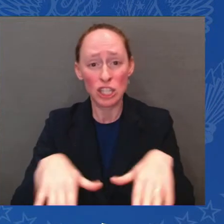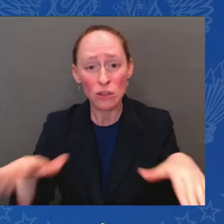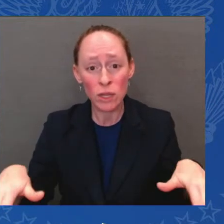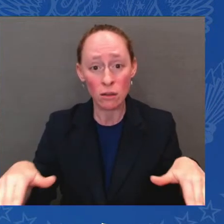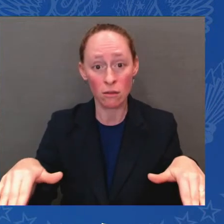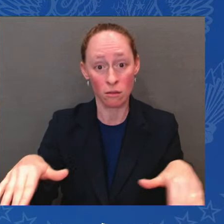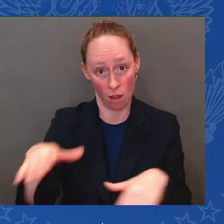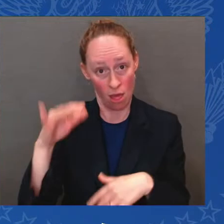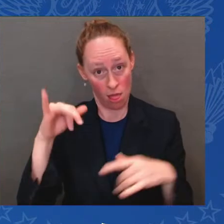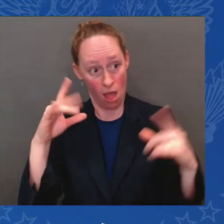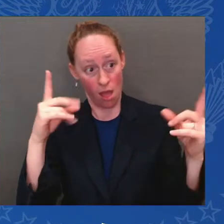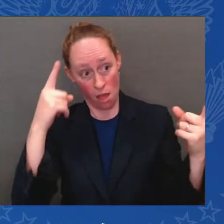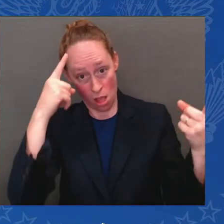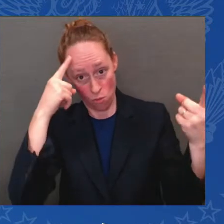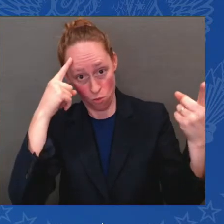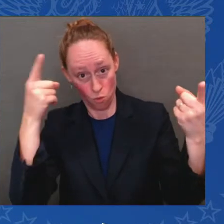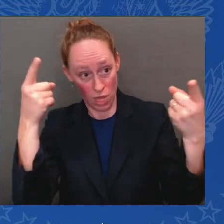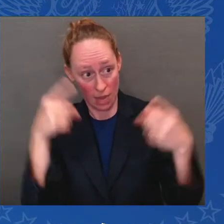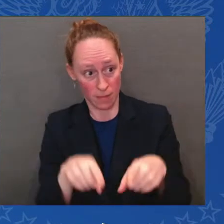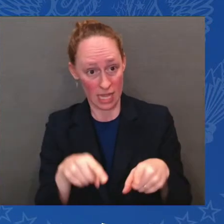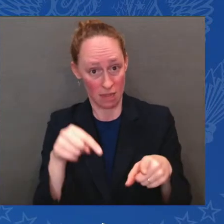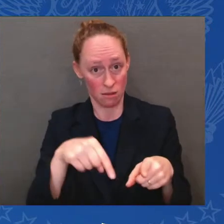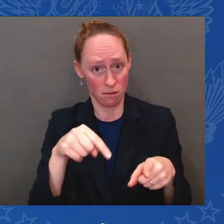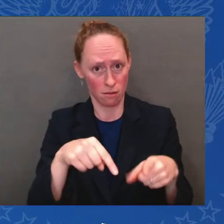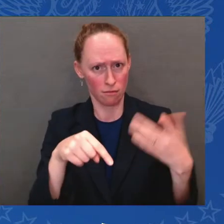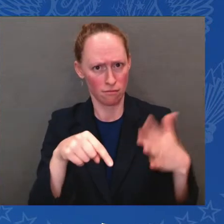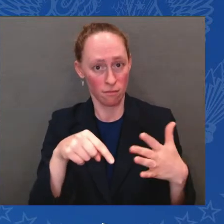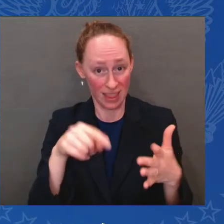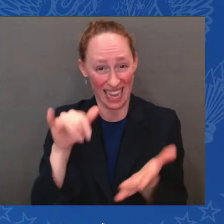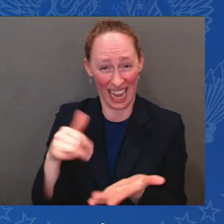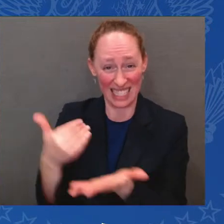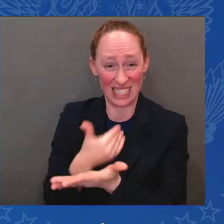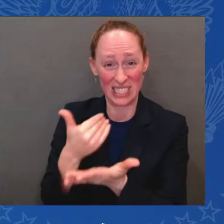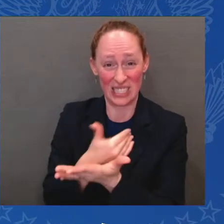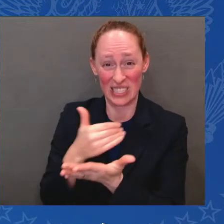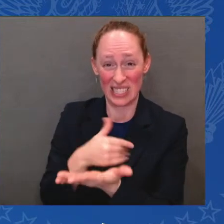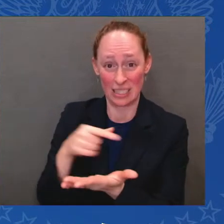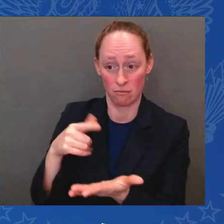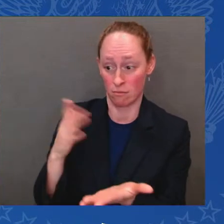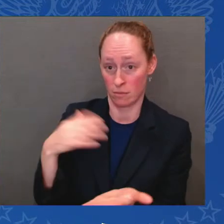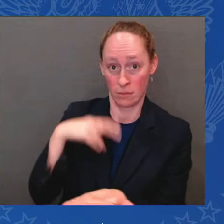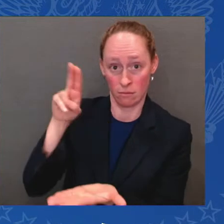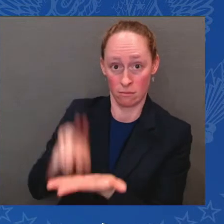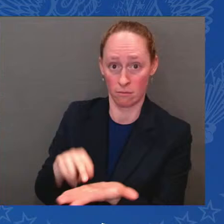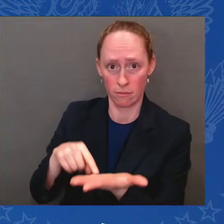go through the pain of a government shutdown. But let's be clear: I hope my friends on the other side